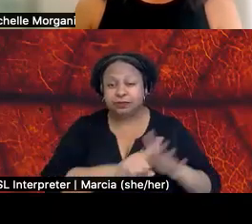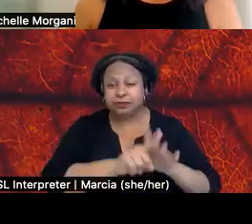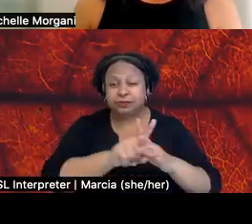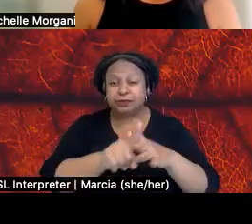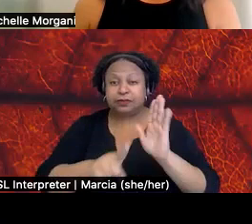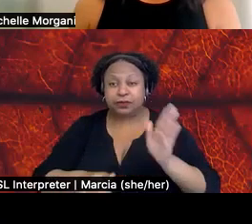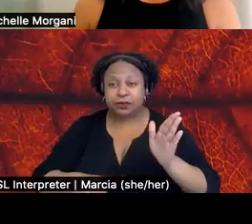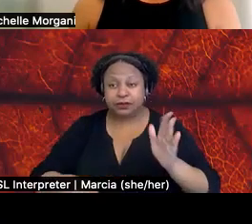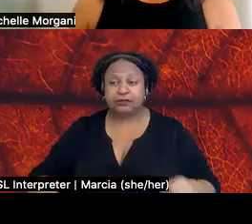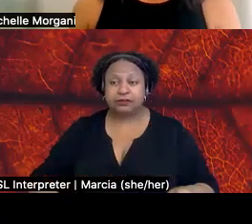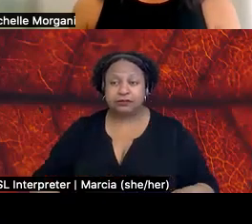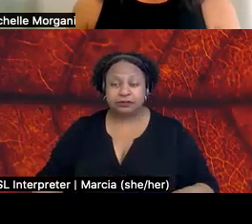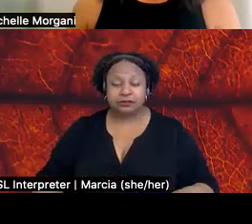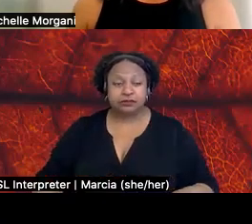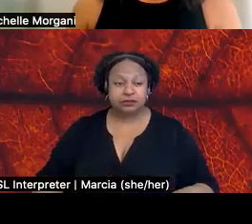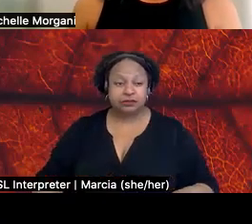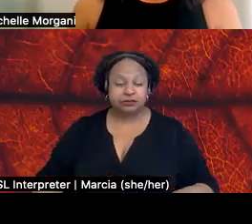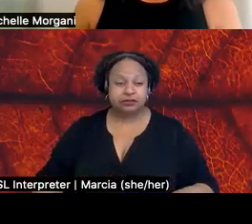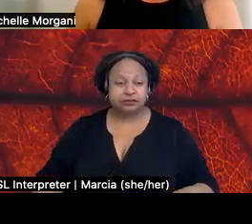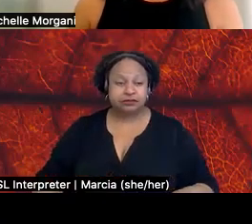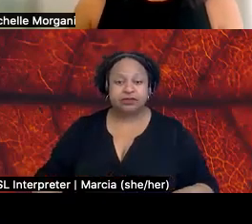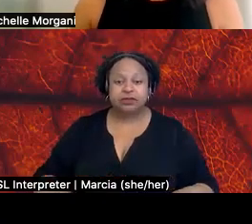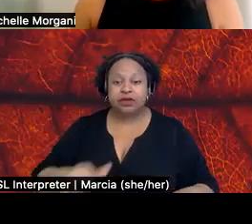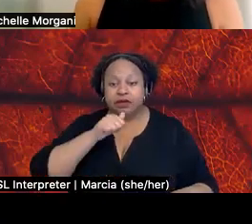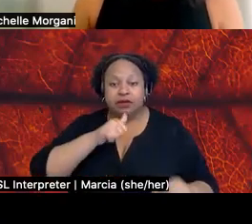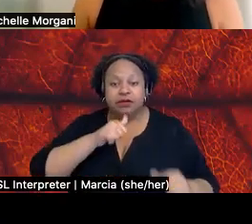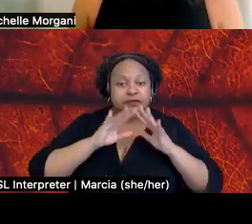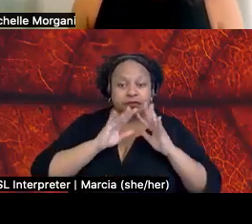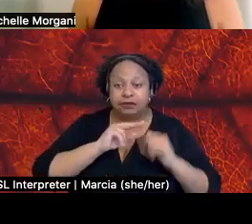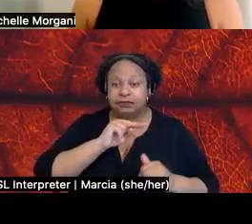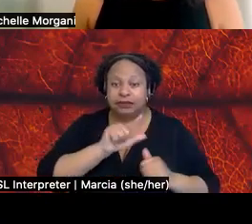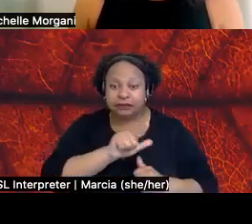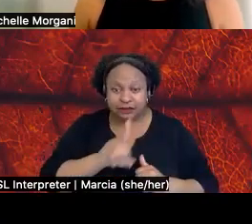In fact, nonverbal learning disability is not included